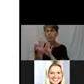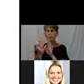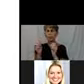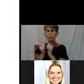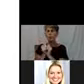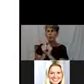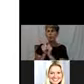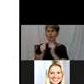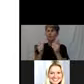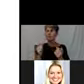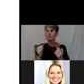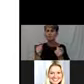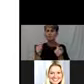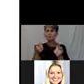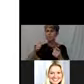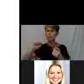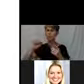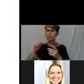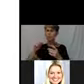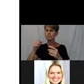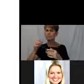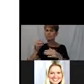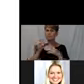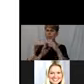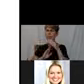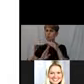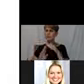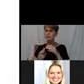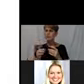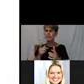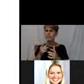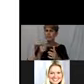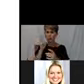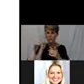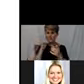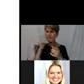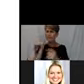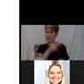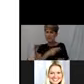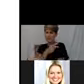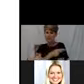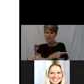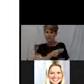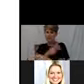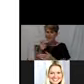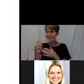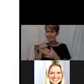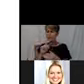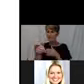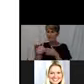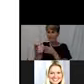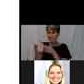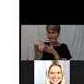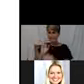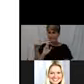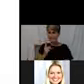So you can see that the patient has been given the position of authority. He's leading us and we're all bent down in the servant's position.